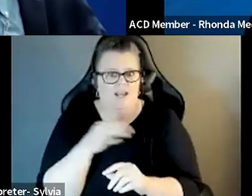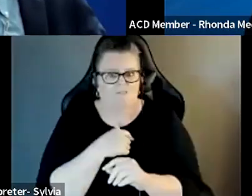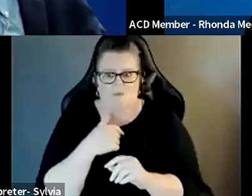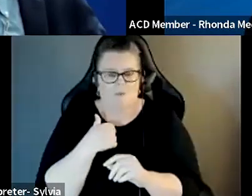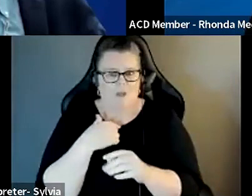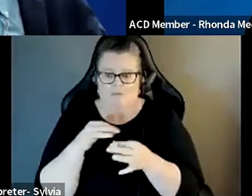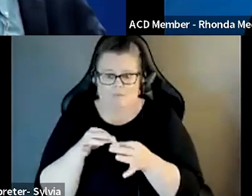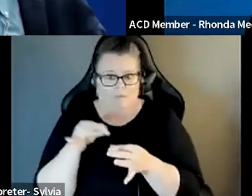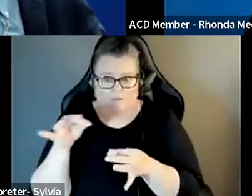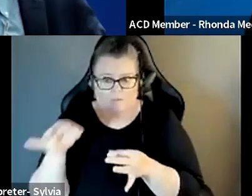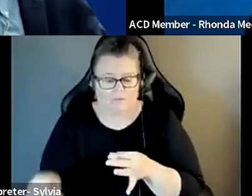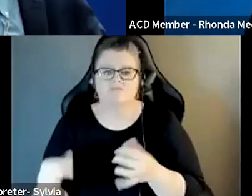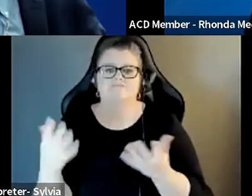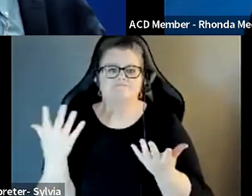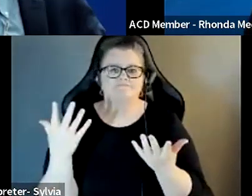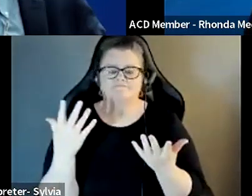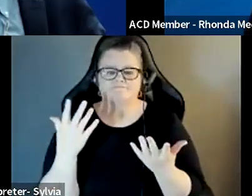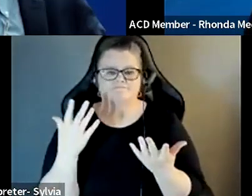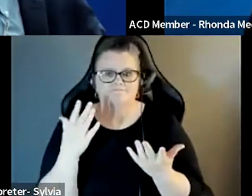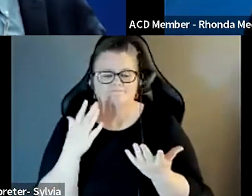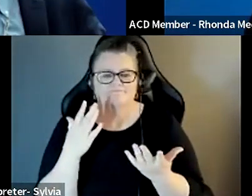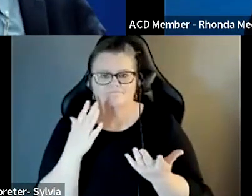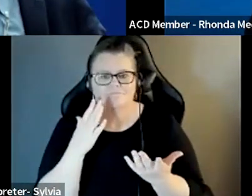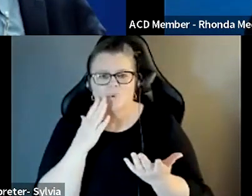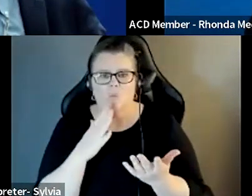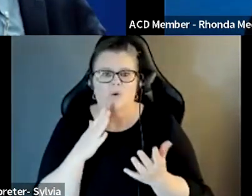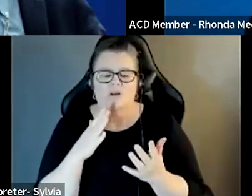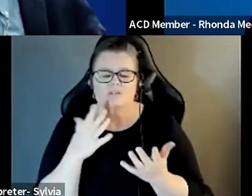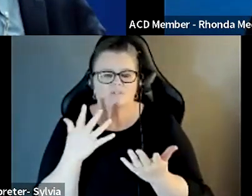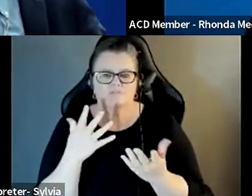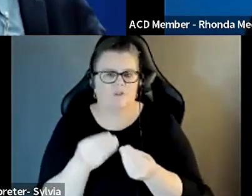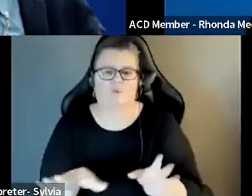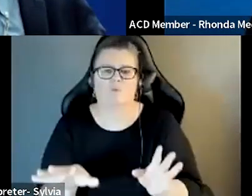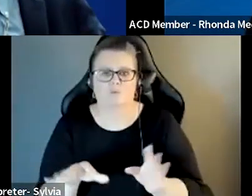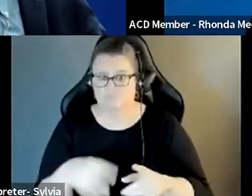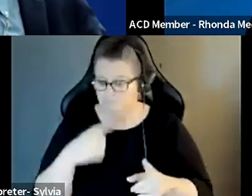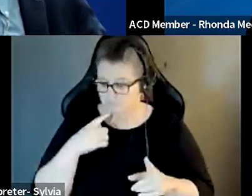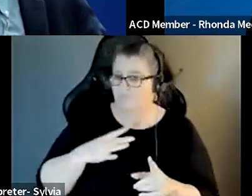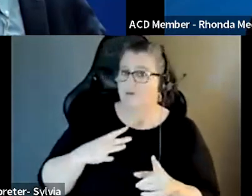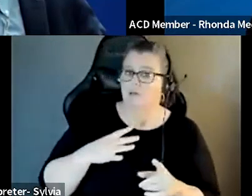That's what's pushing me. Fine. Thanks, Jill. Josh. Thank you.